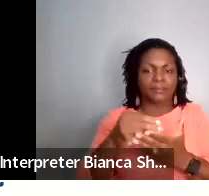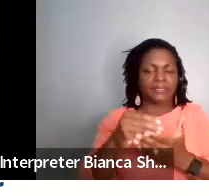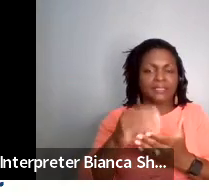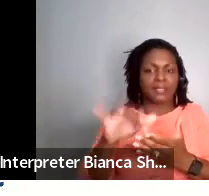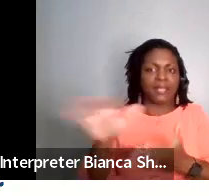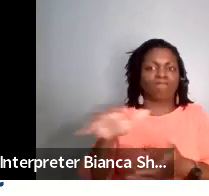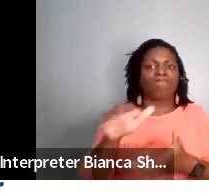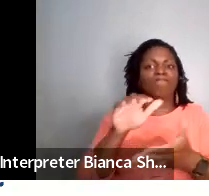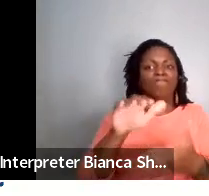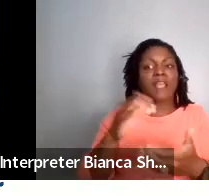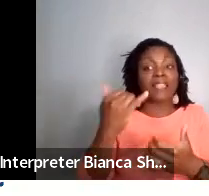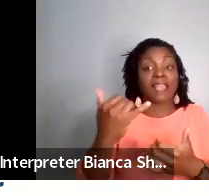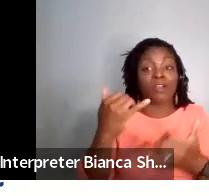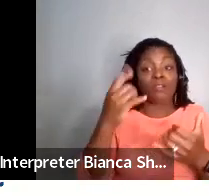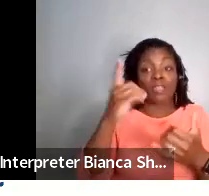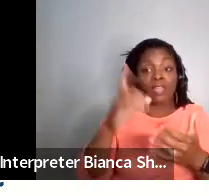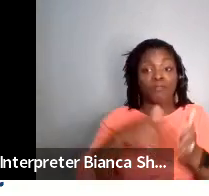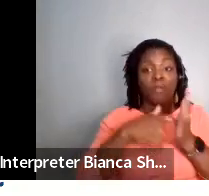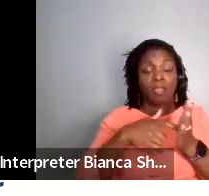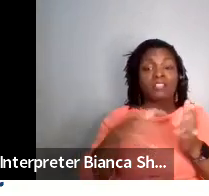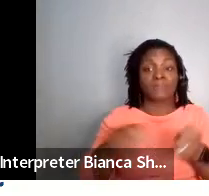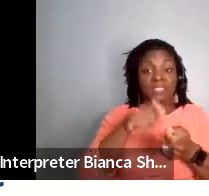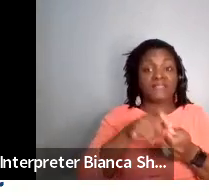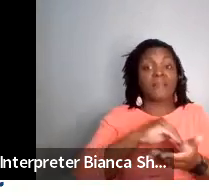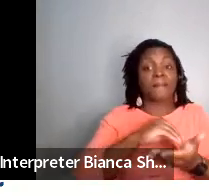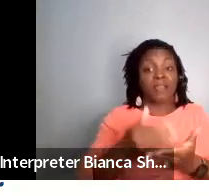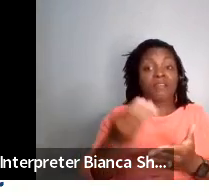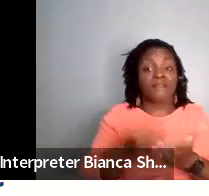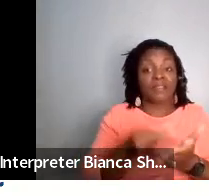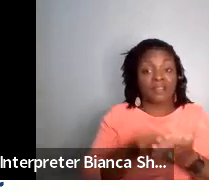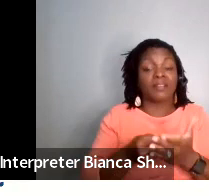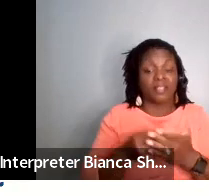There is now a requirement that a specific percentage of our funds are used for crisis services.